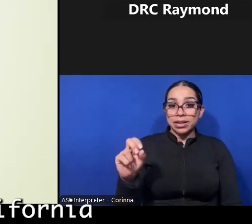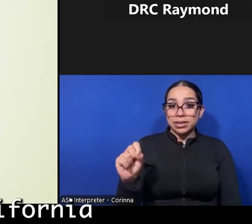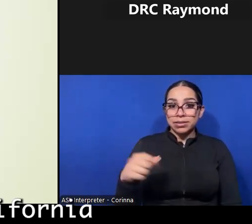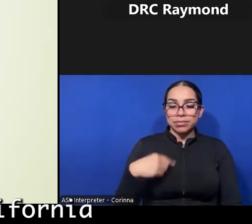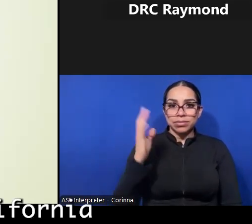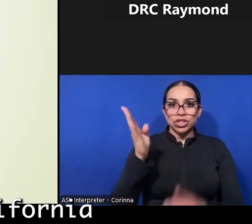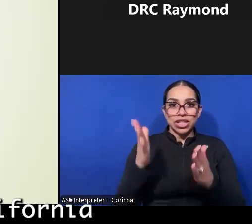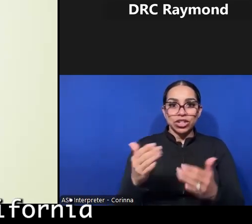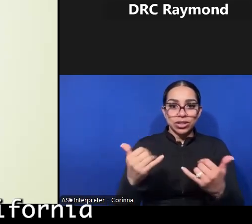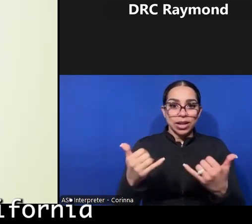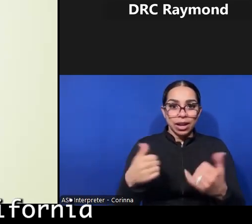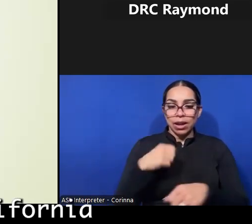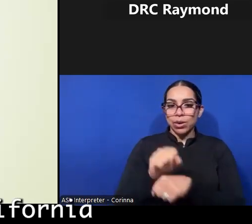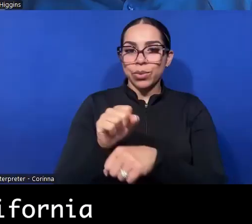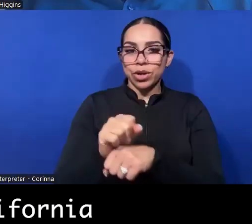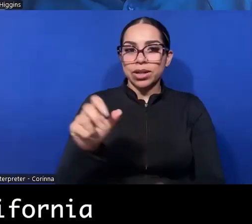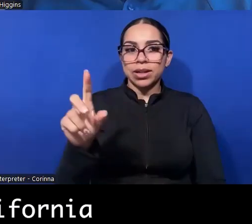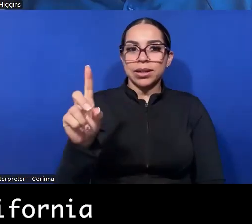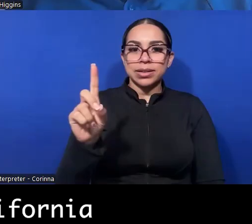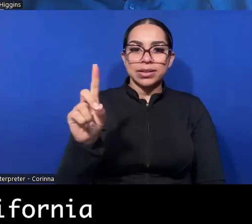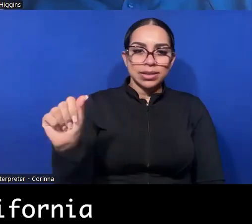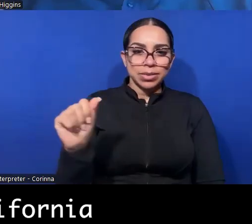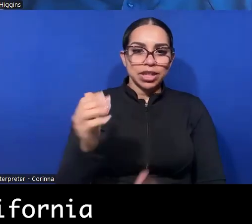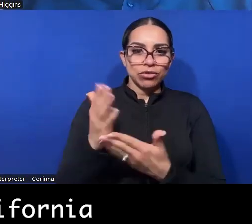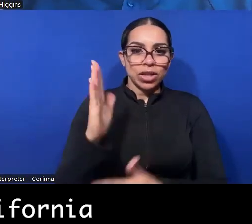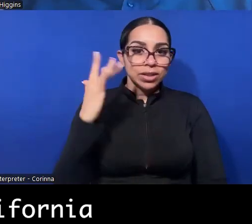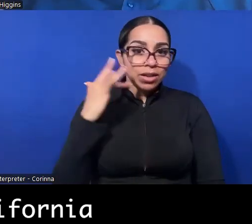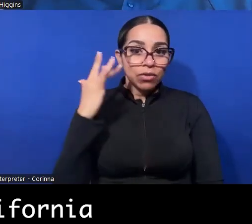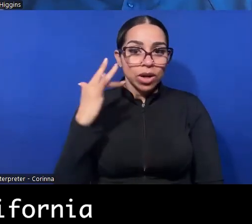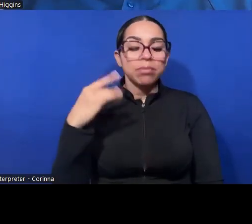I work at Disability Rights California and I'm a senior advocate.